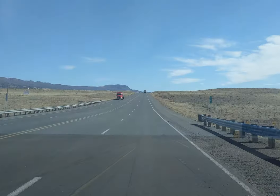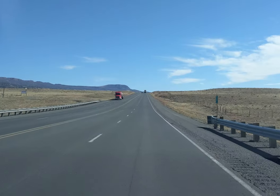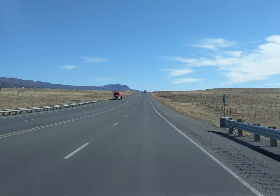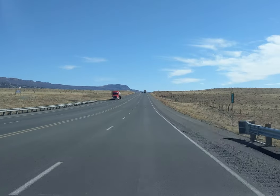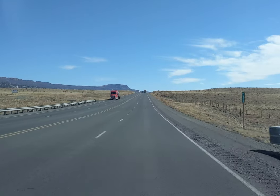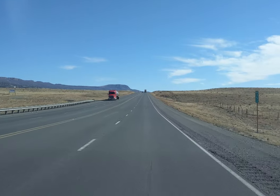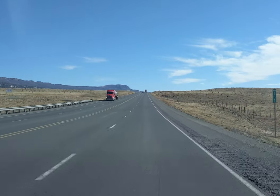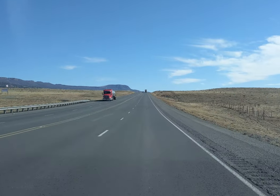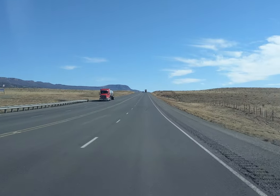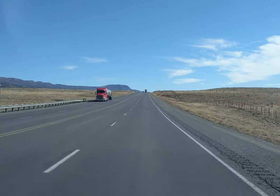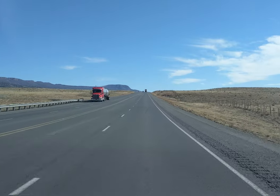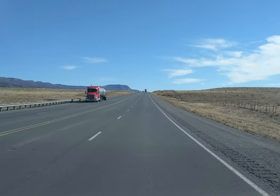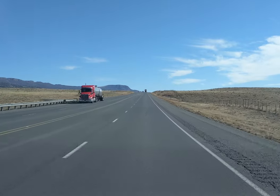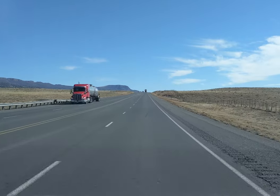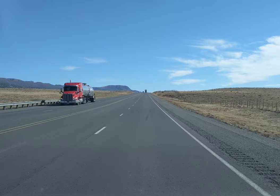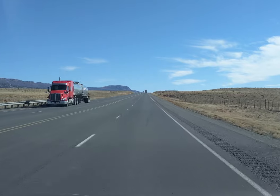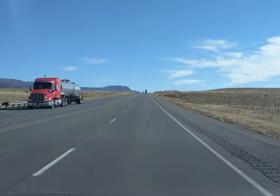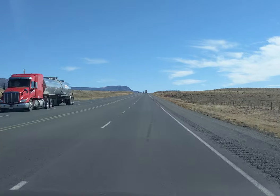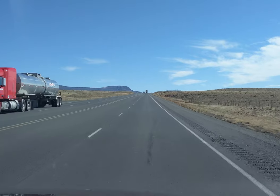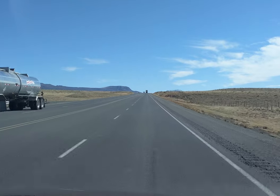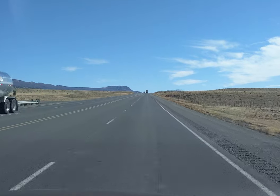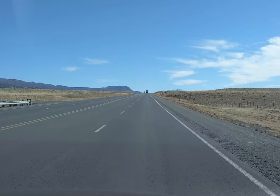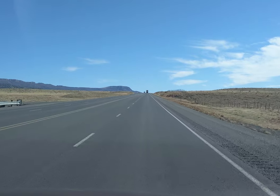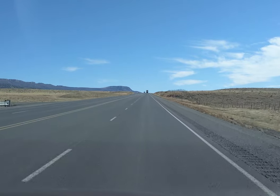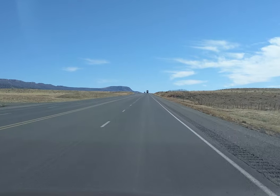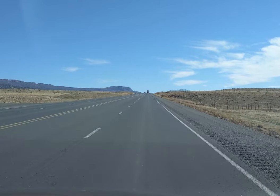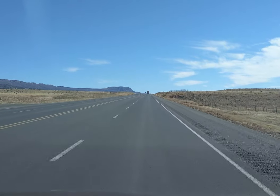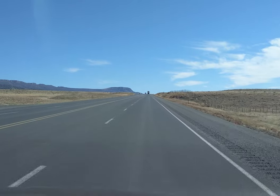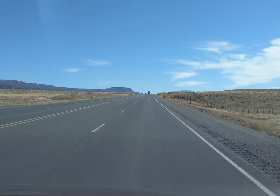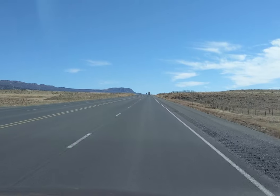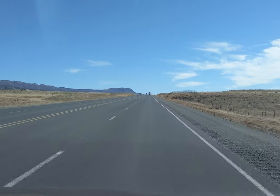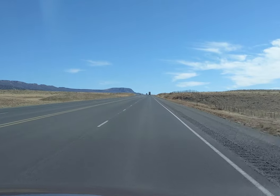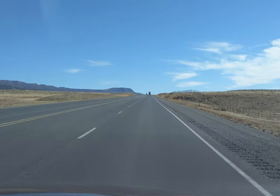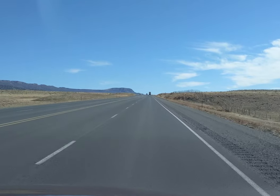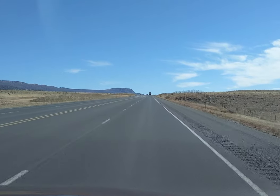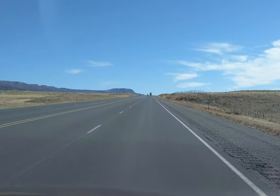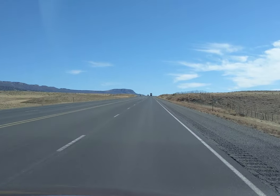[NORMAL CAR ACCELERATING RESUMES]